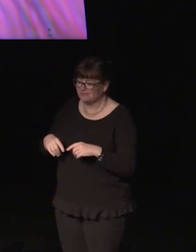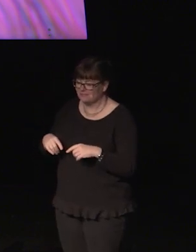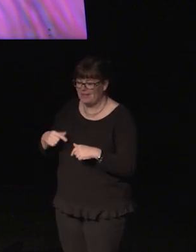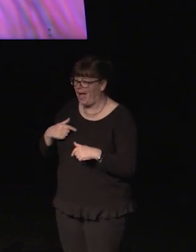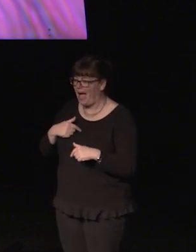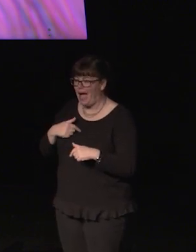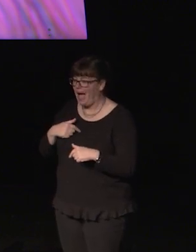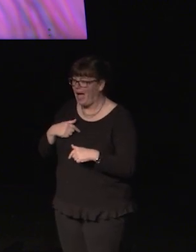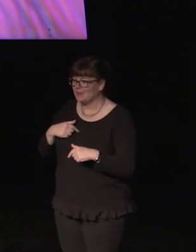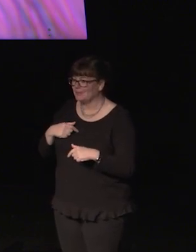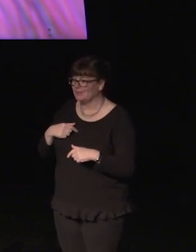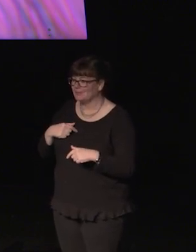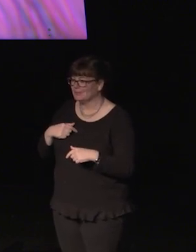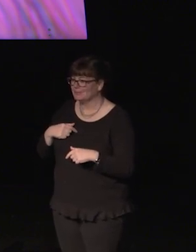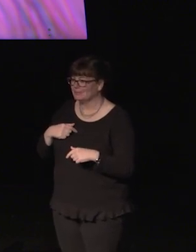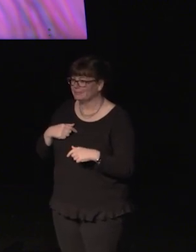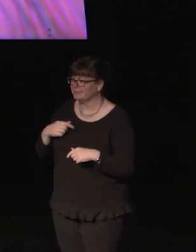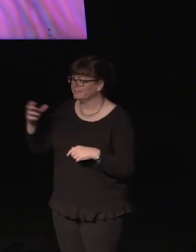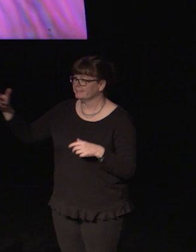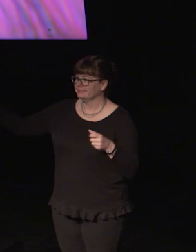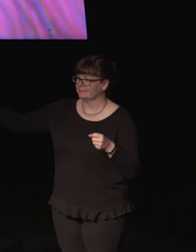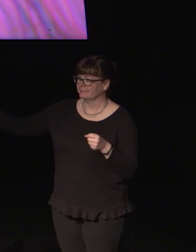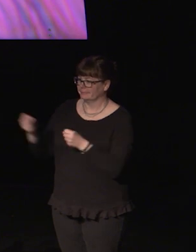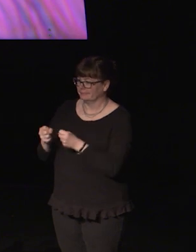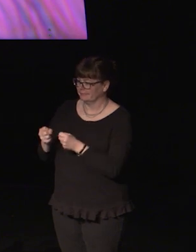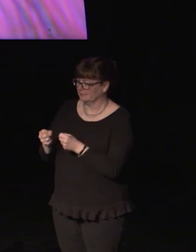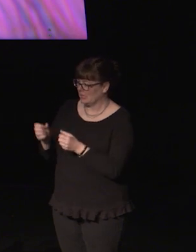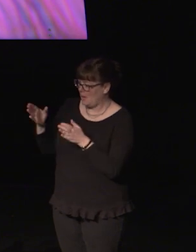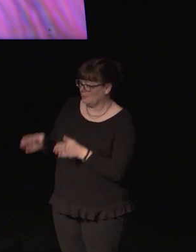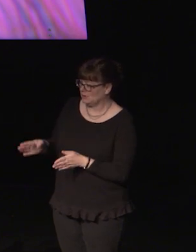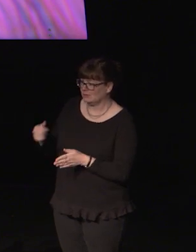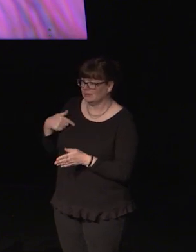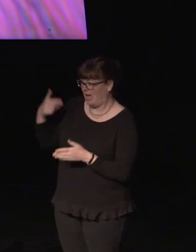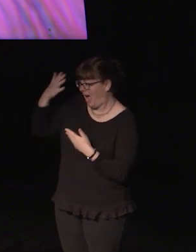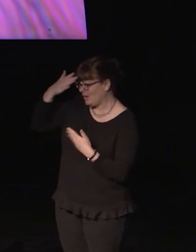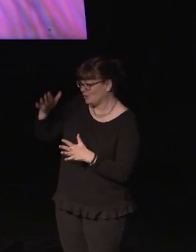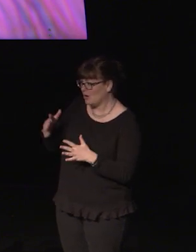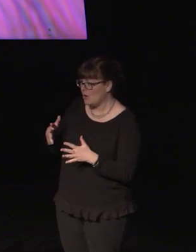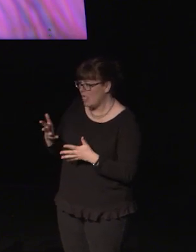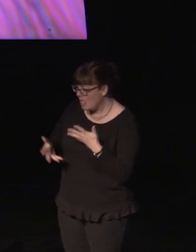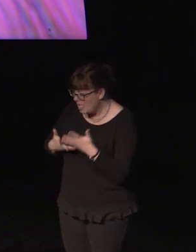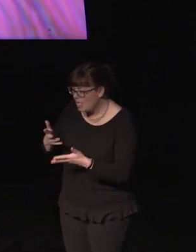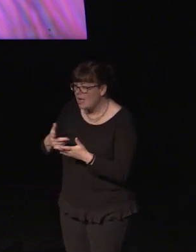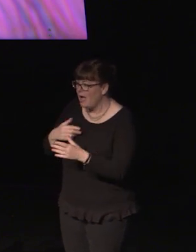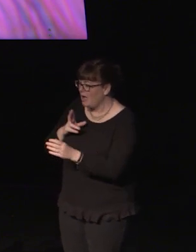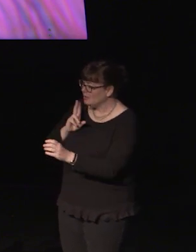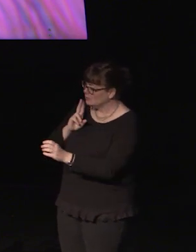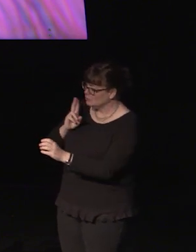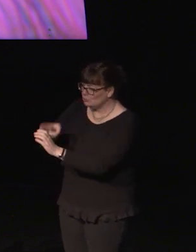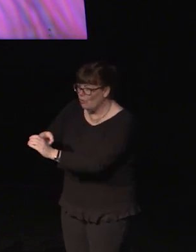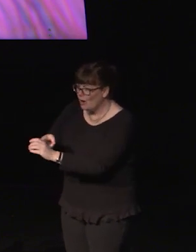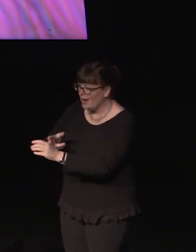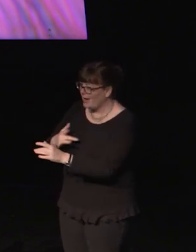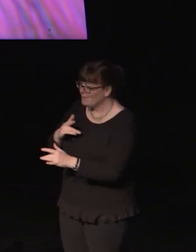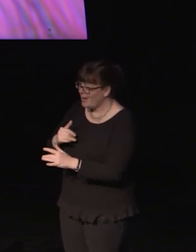like matched up with people that I don't know, it's hard for me to be able to join in and actually feel like I could contribute.